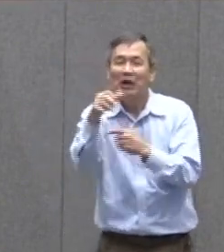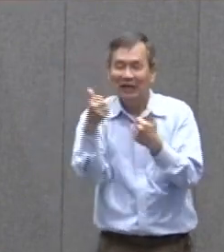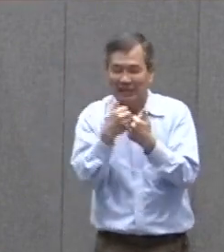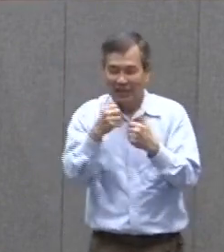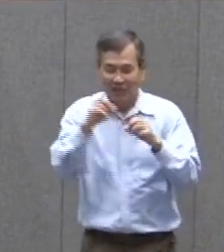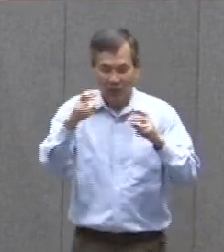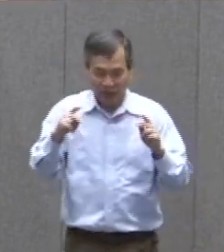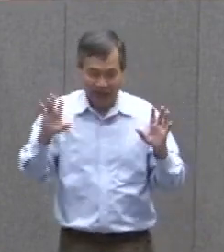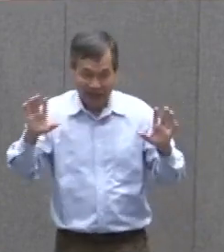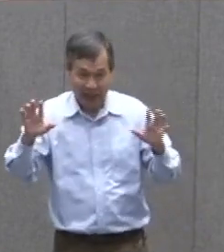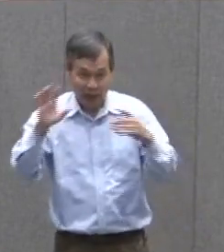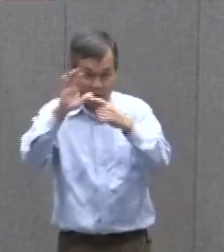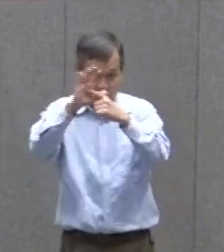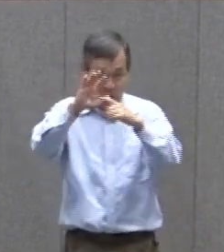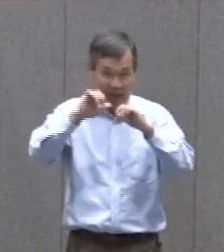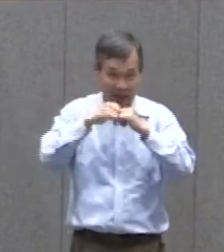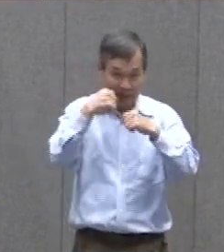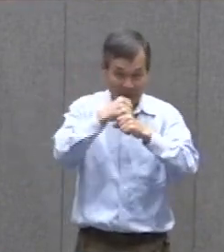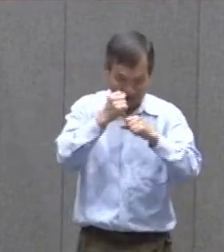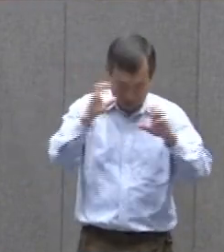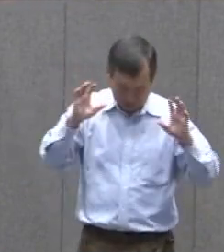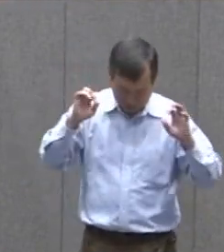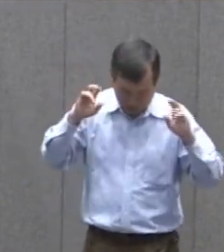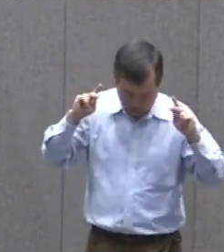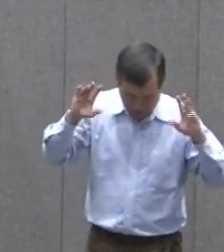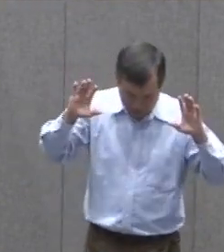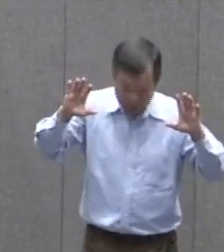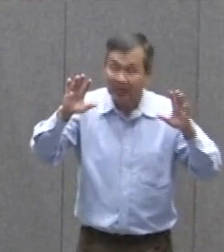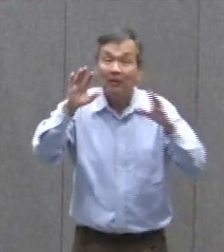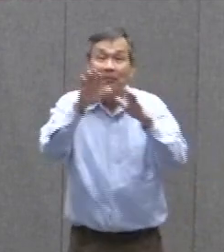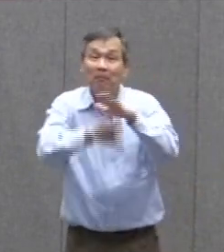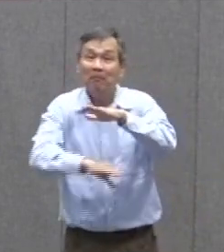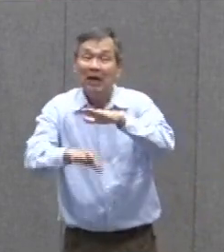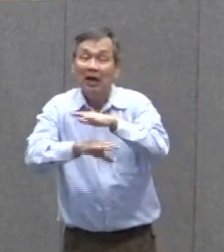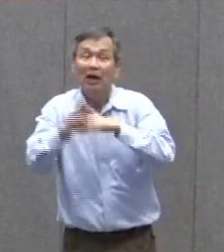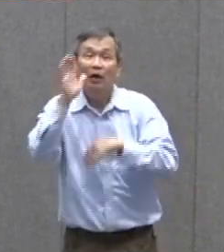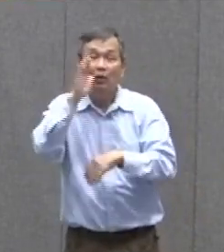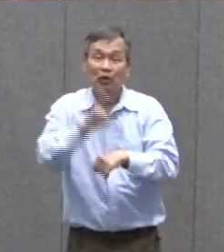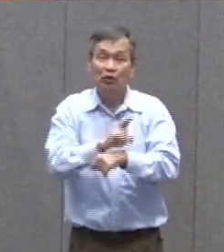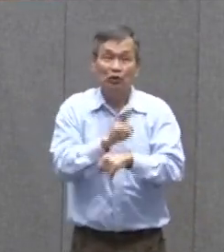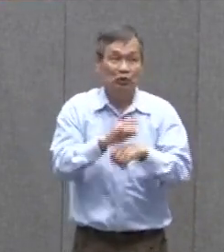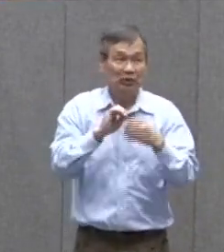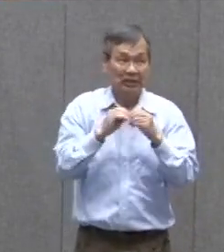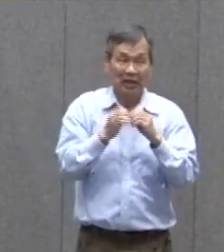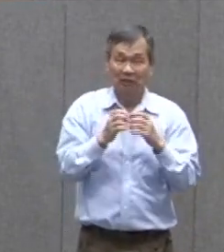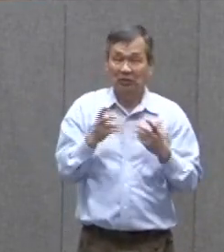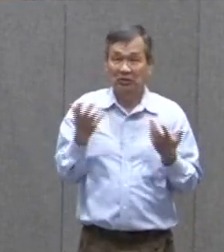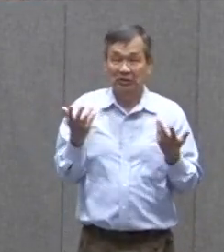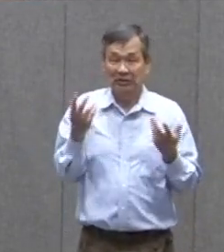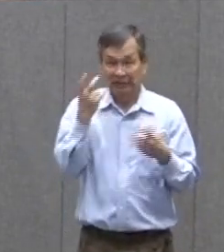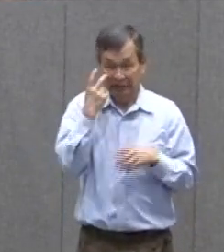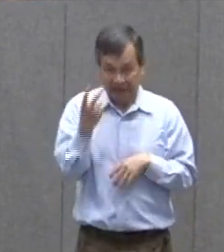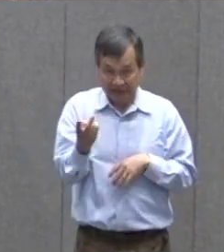of paper and I'll you how to do this. But essentially we're going to be using numbers represented in two different ways